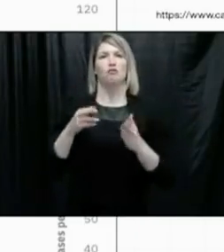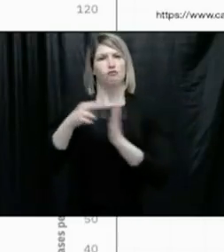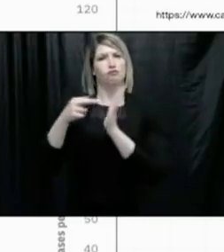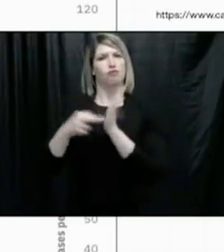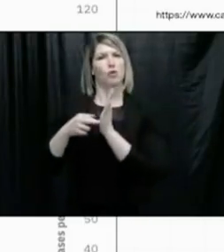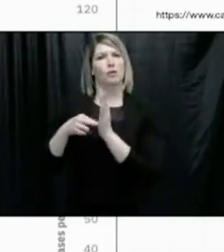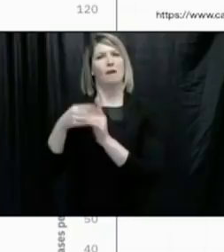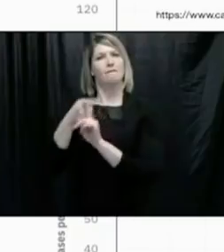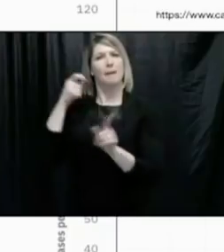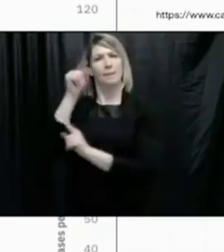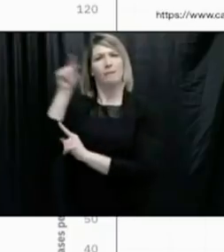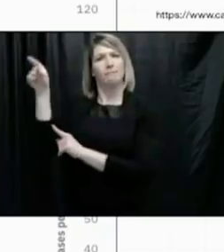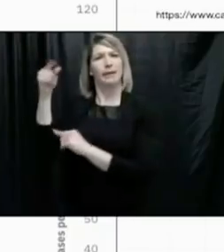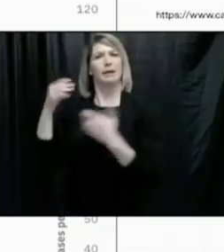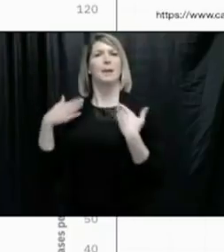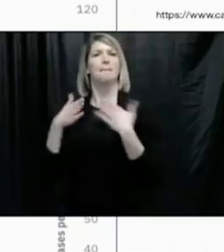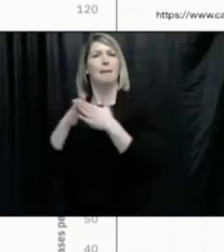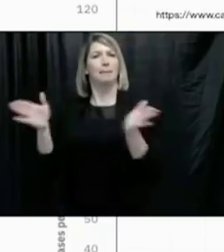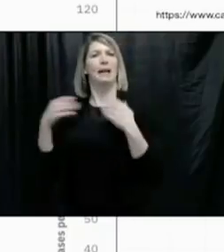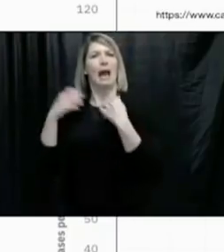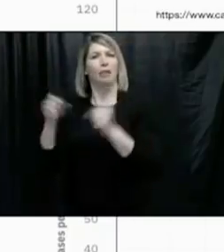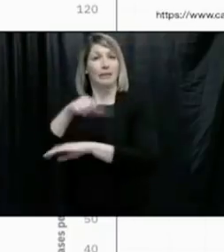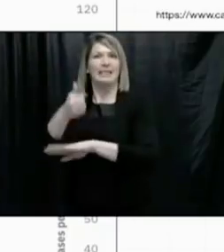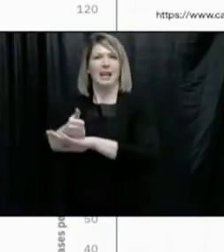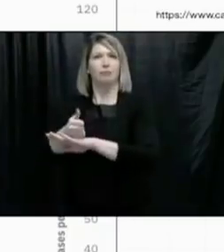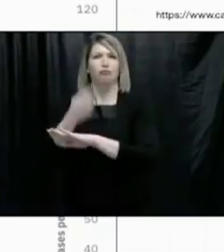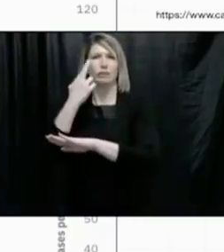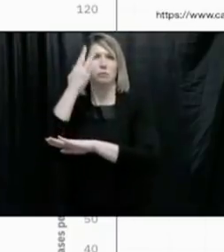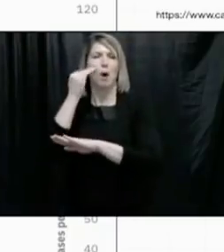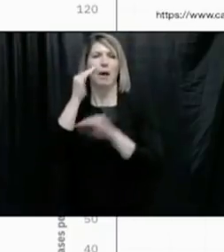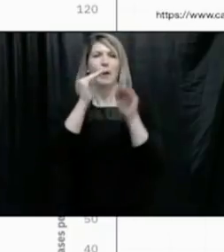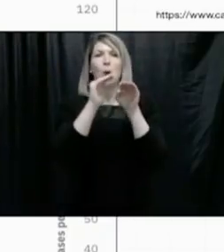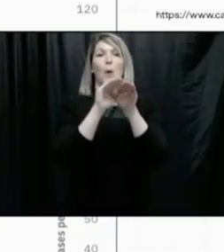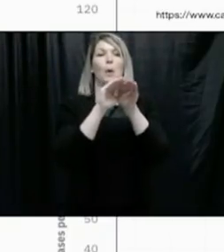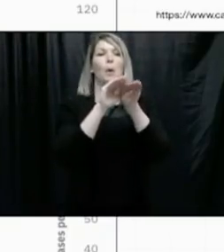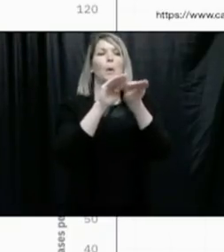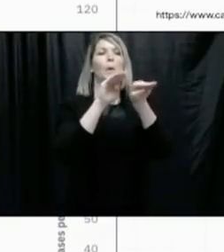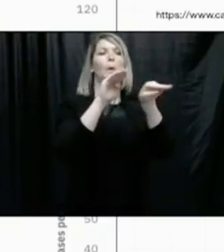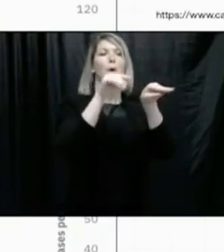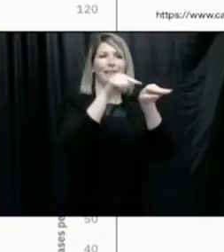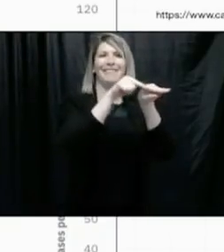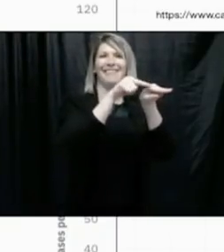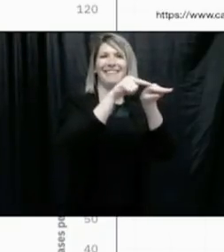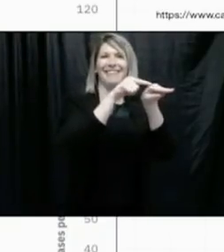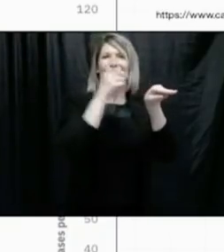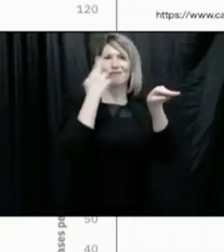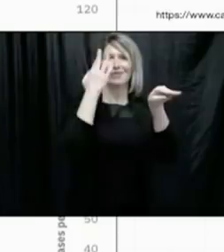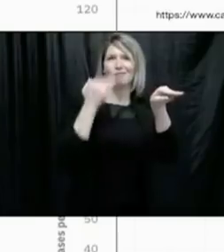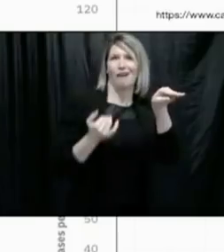ISSUE IN TERMS OF THE RAPID PROGRESSION IN TERMS OF NUMBER